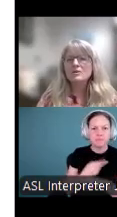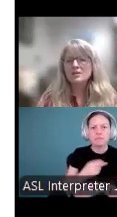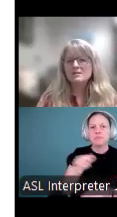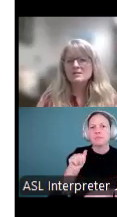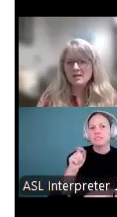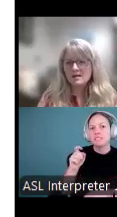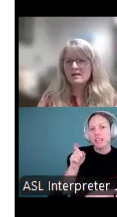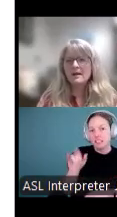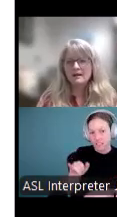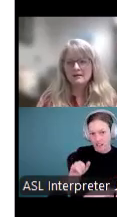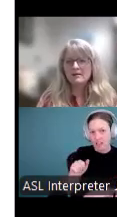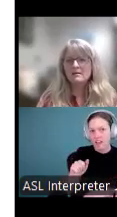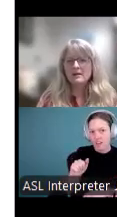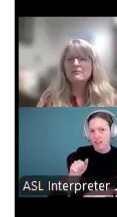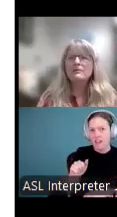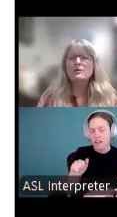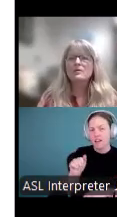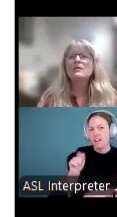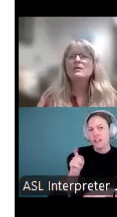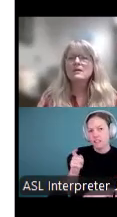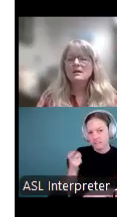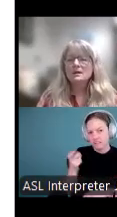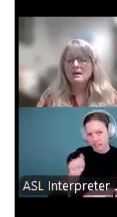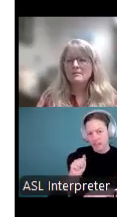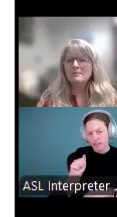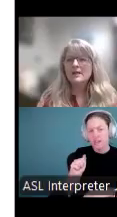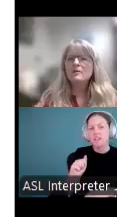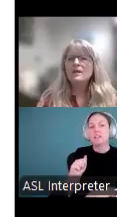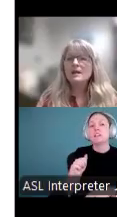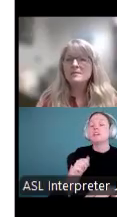when she could see he'd had a lot of food, but he would get